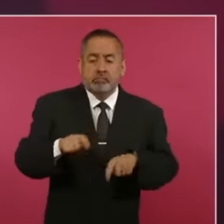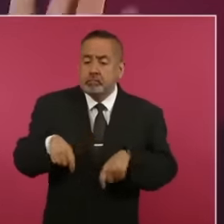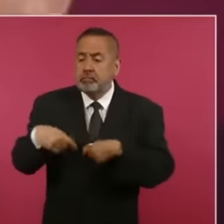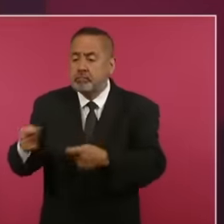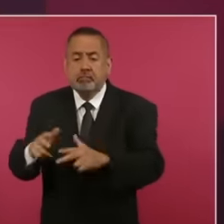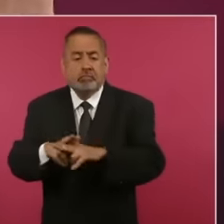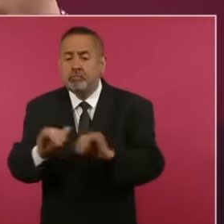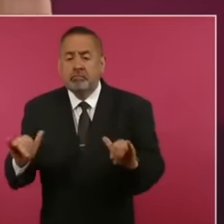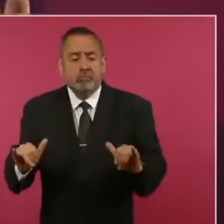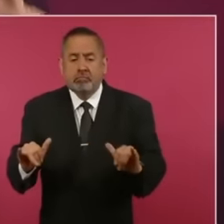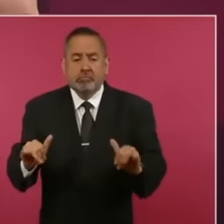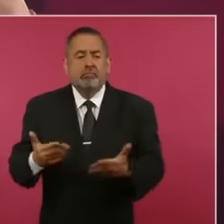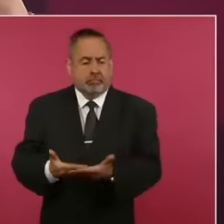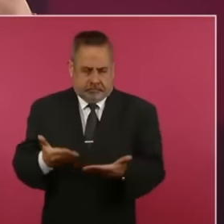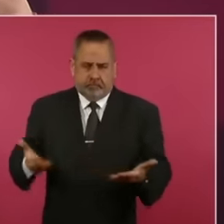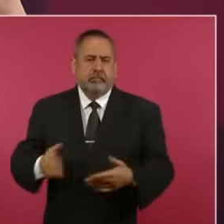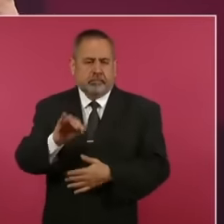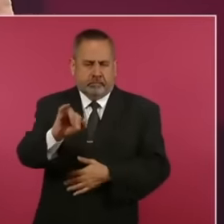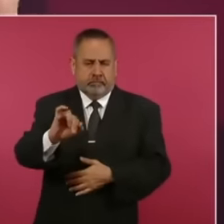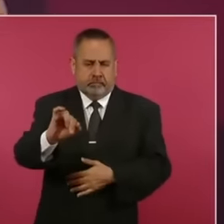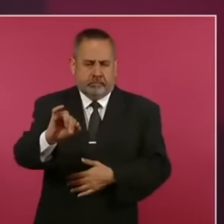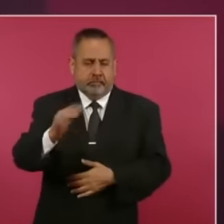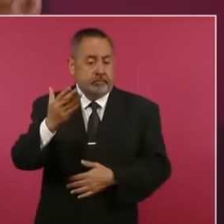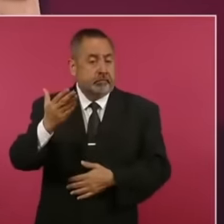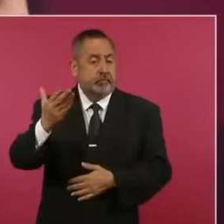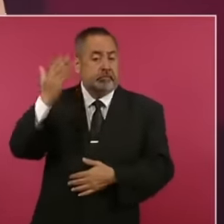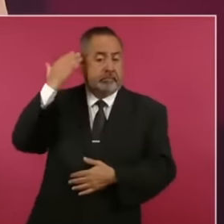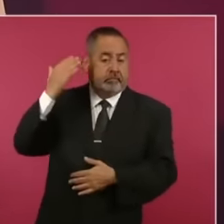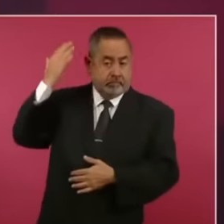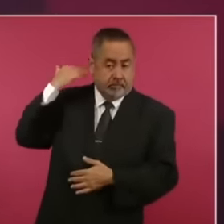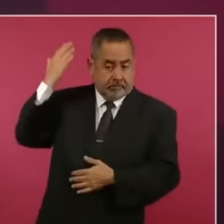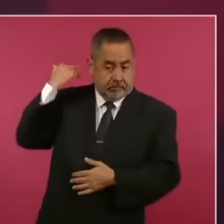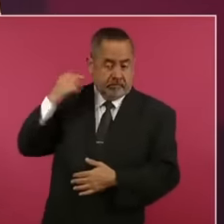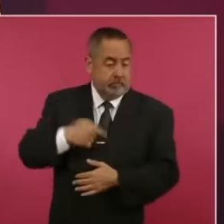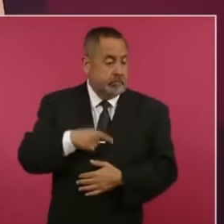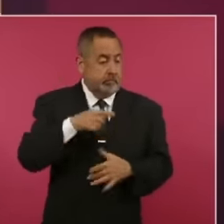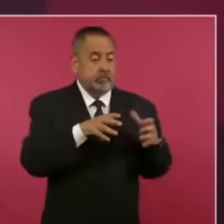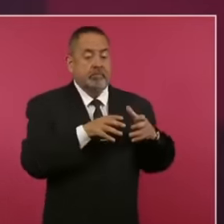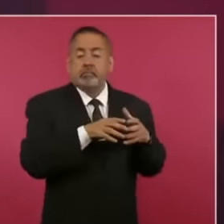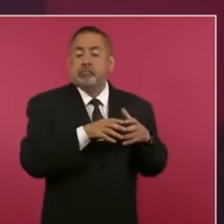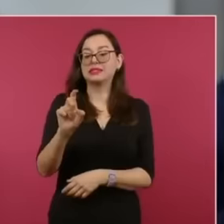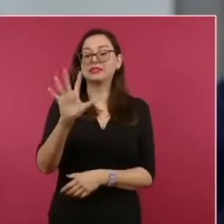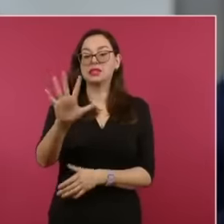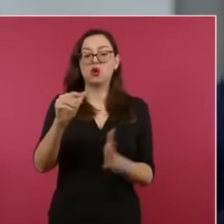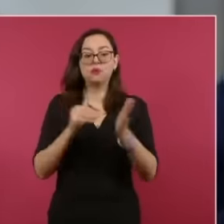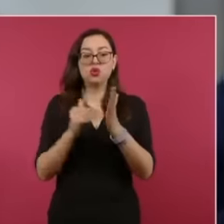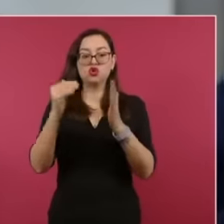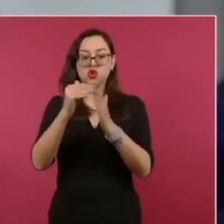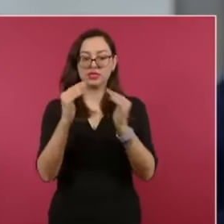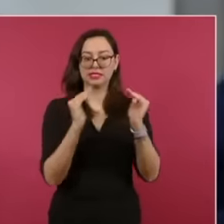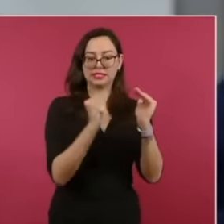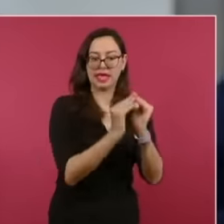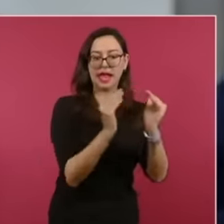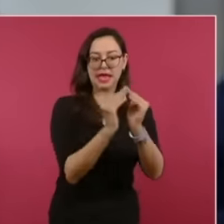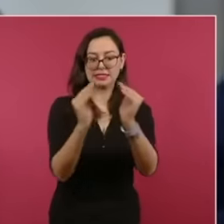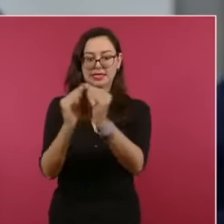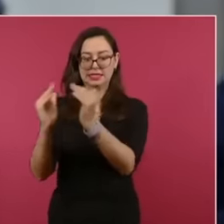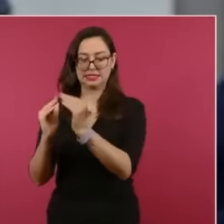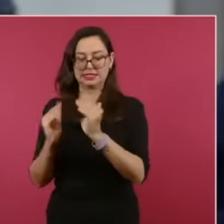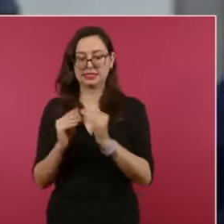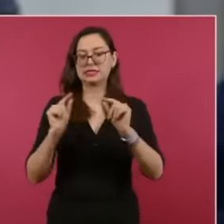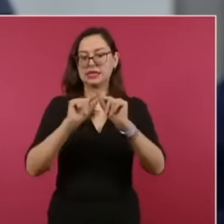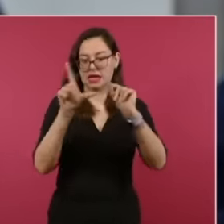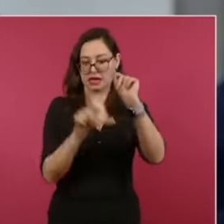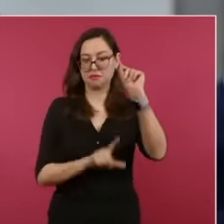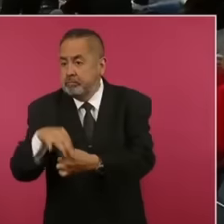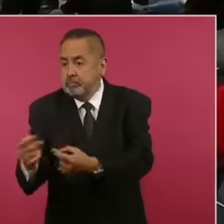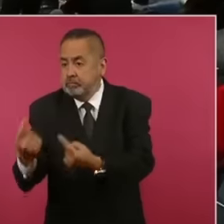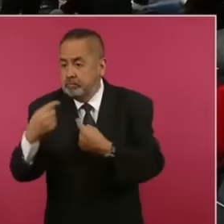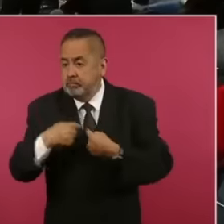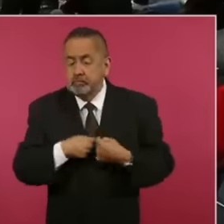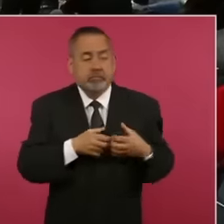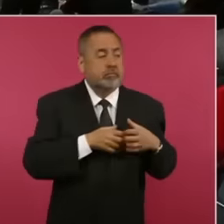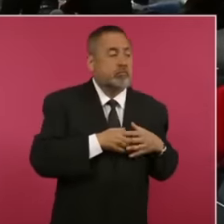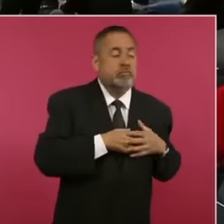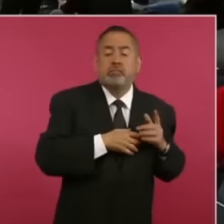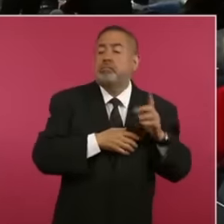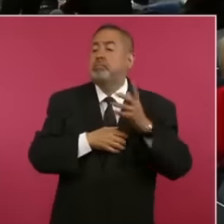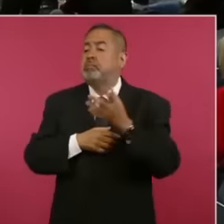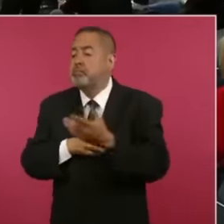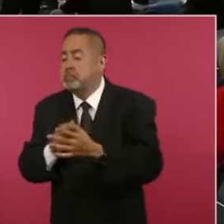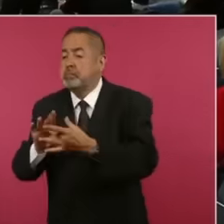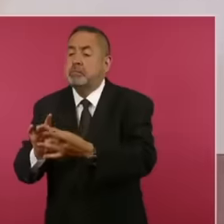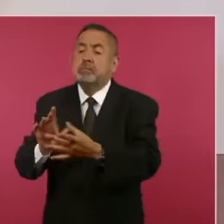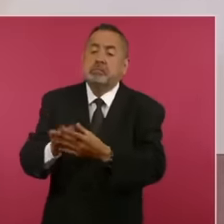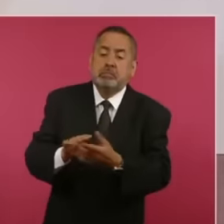they only went to see the people, especially the poor, when they needed the votes to distribute Crumbs, gifts,